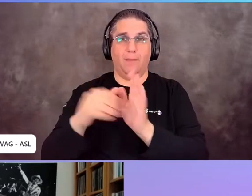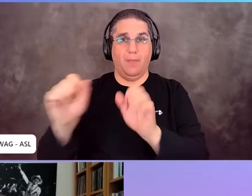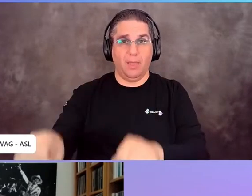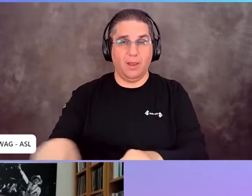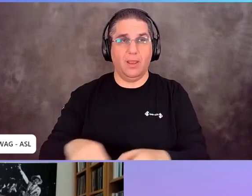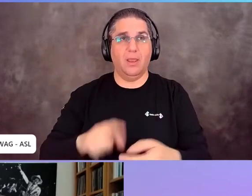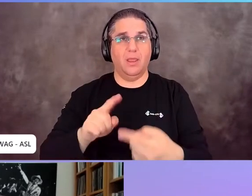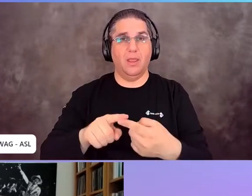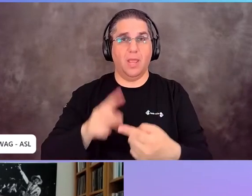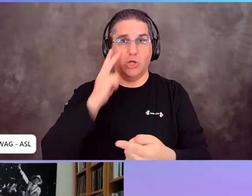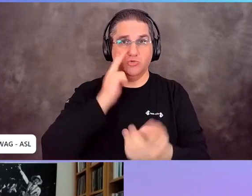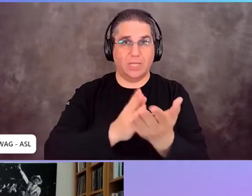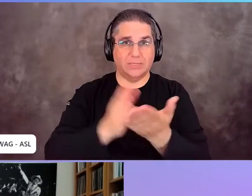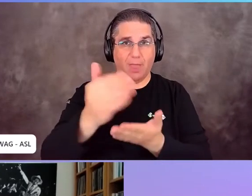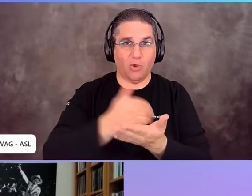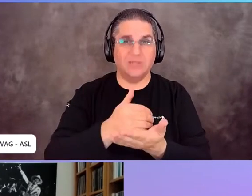requirements as well. But I